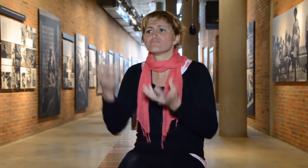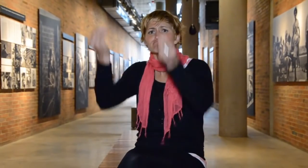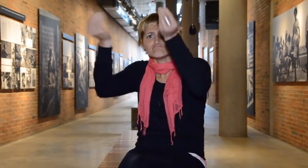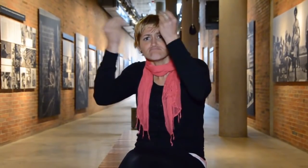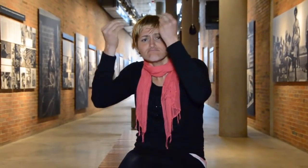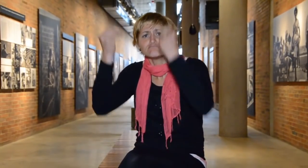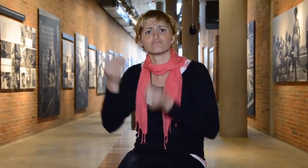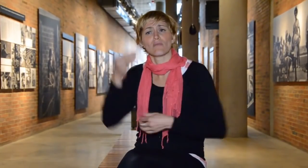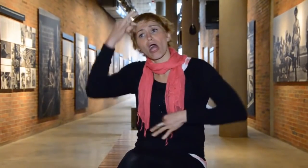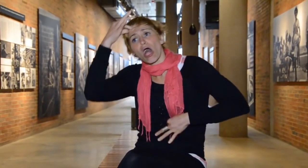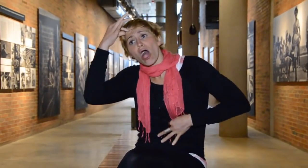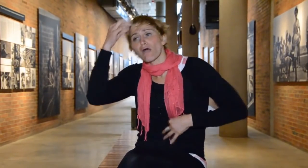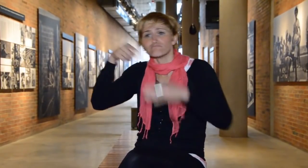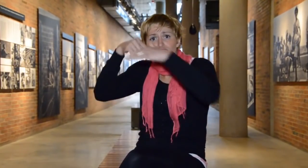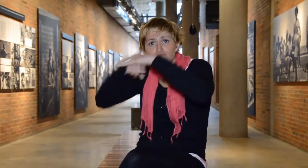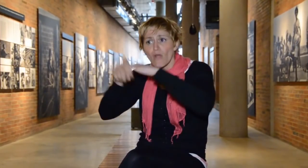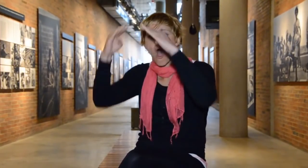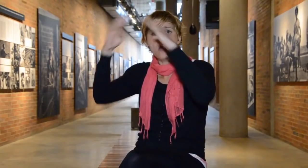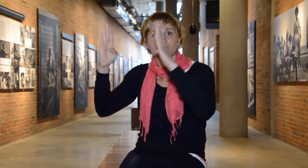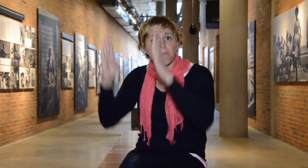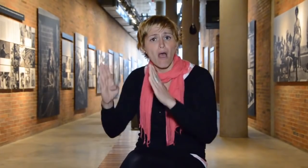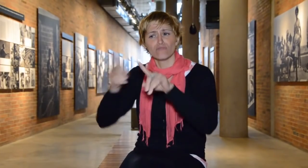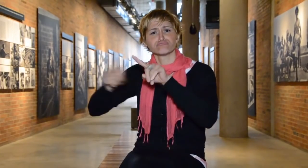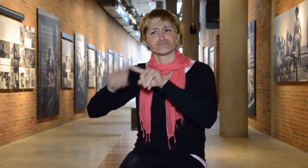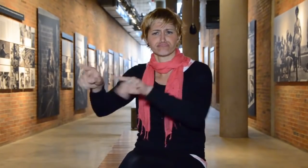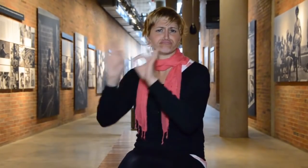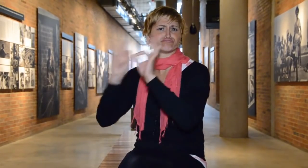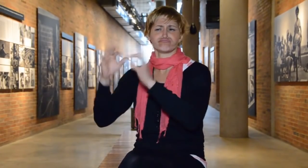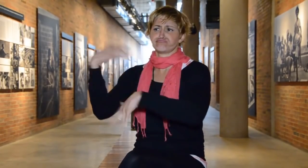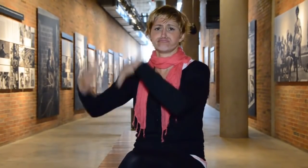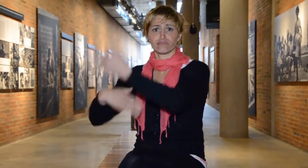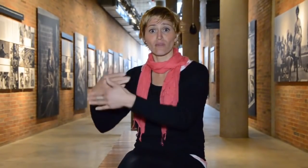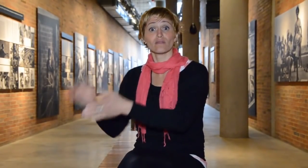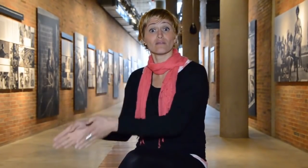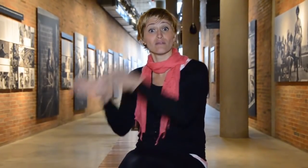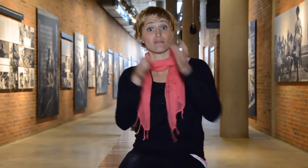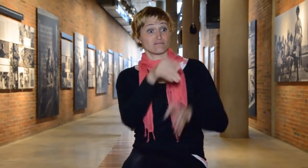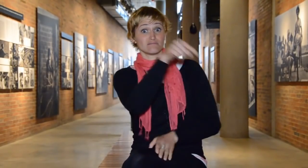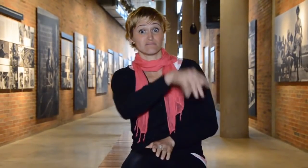care, vehicles, employment and quality of life was excellent.